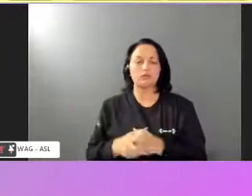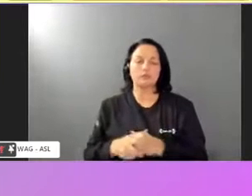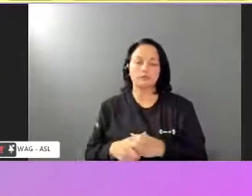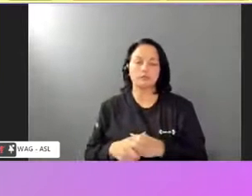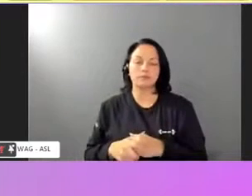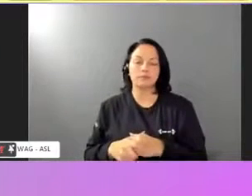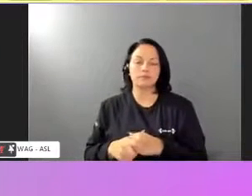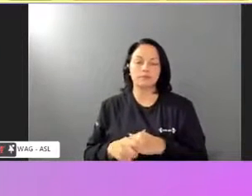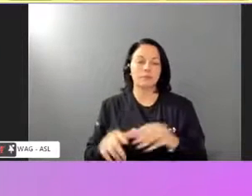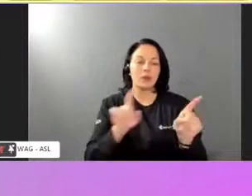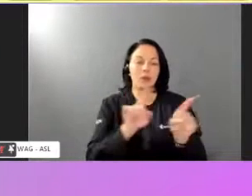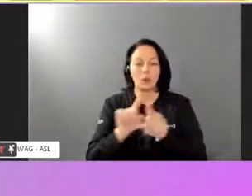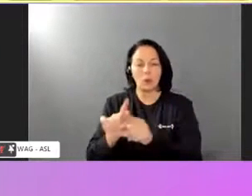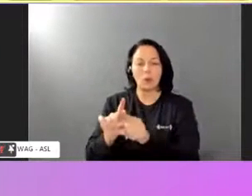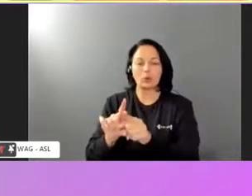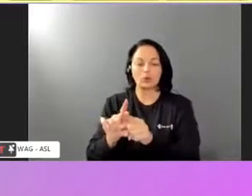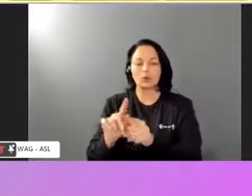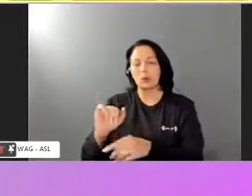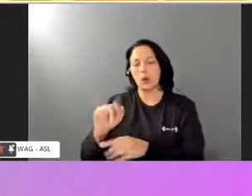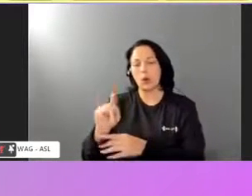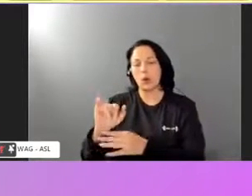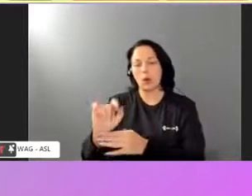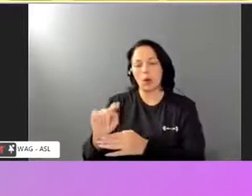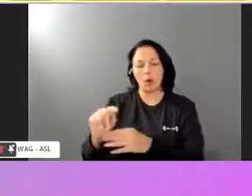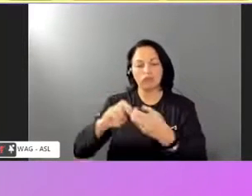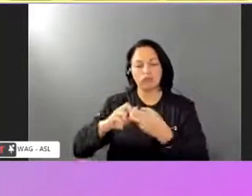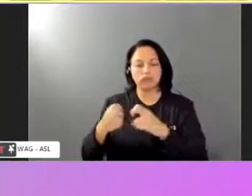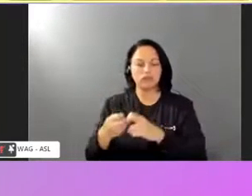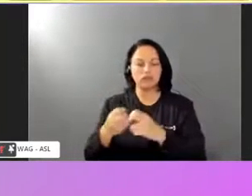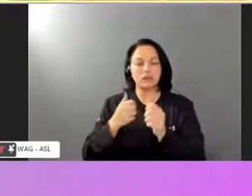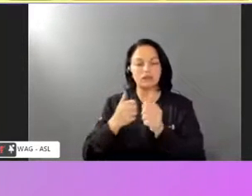more educated about the tools tools available to them. They have questions about responding to